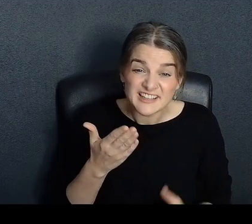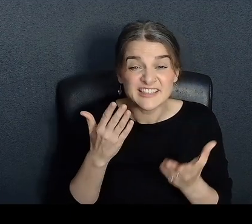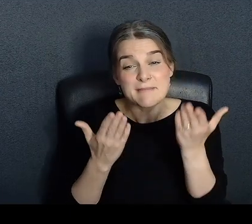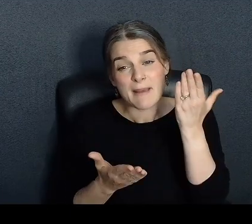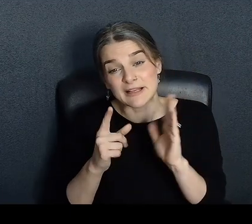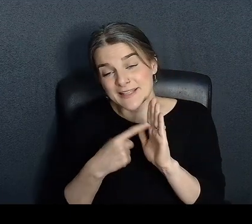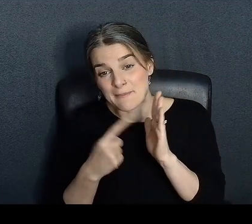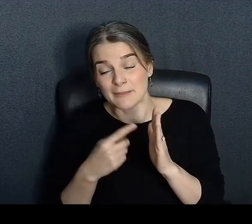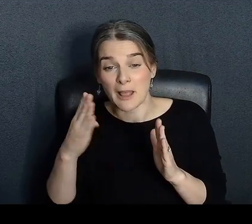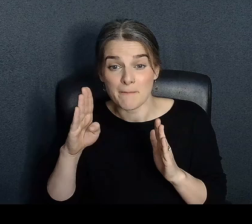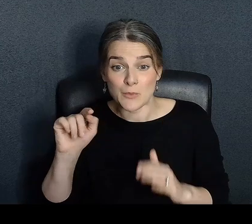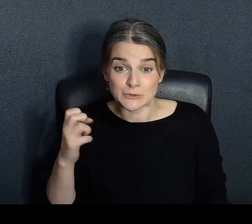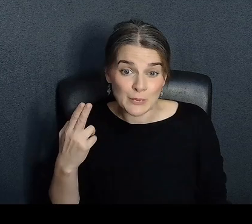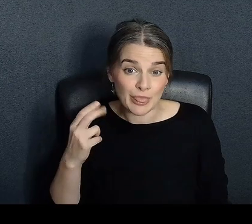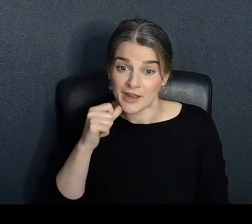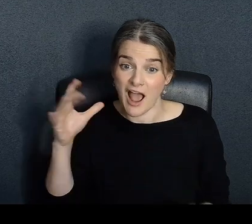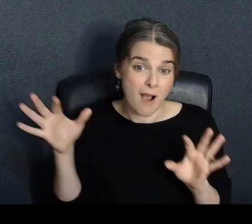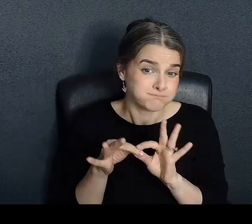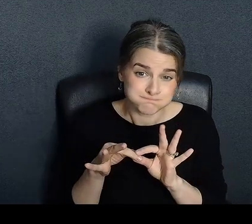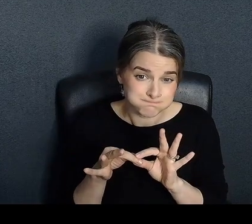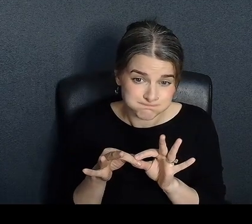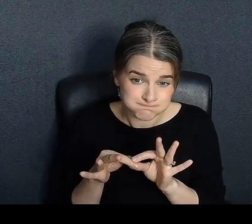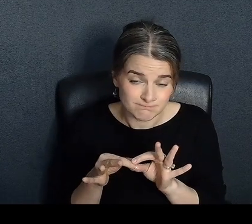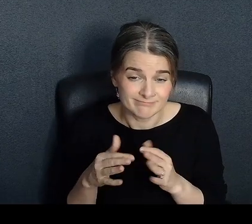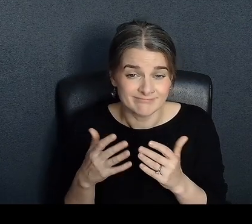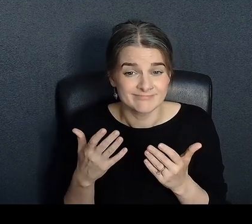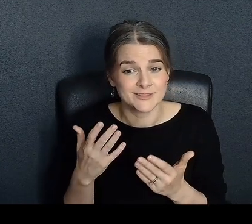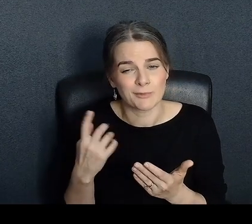So that's something to think about.